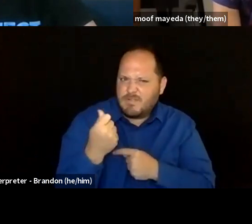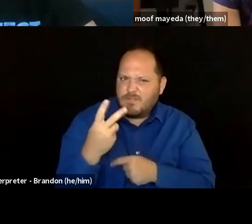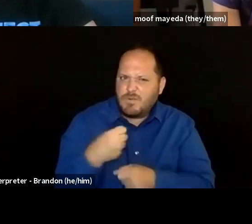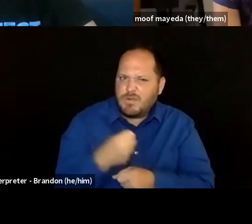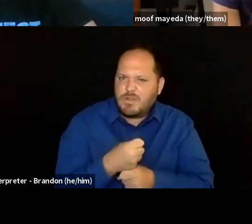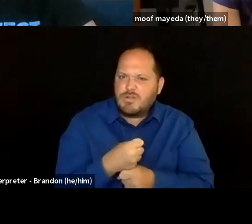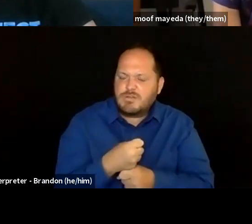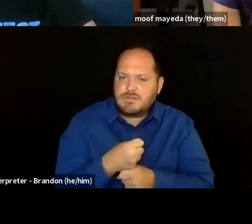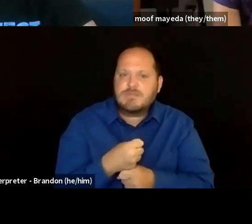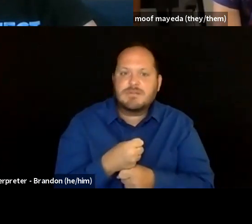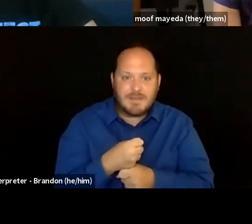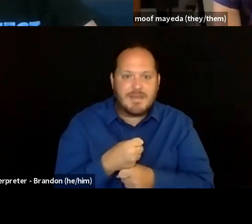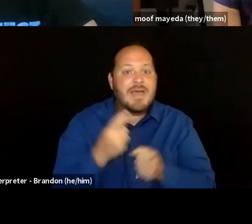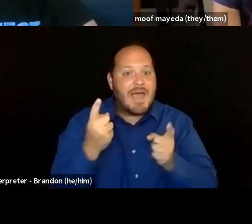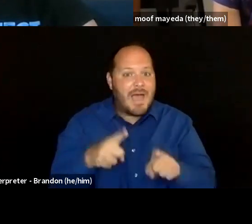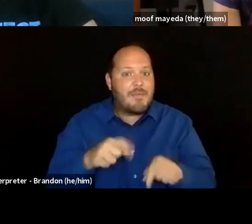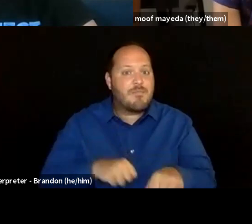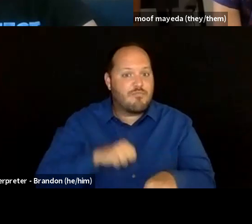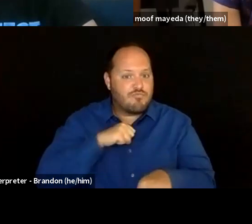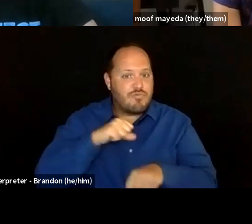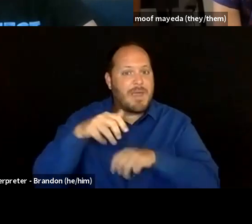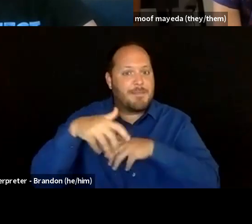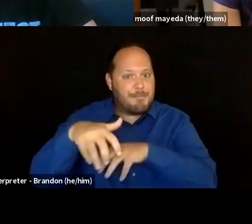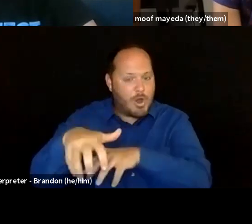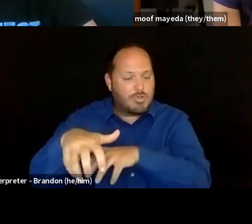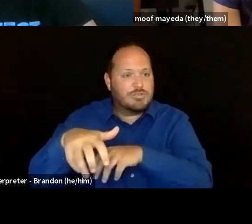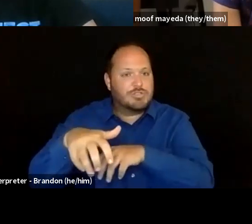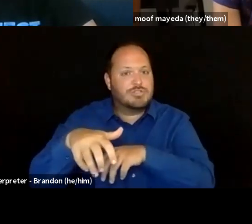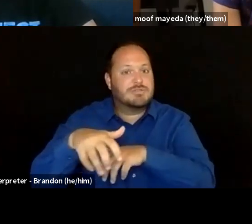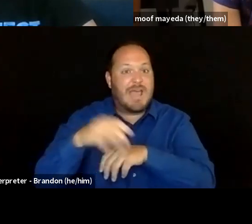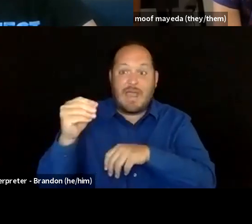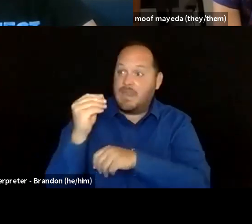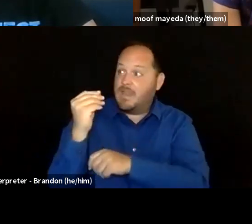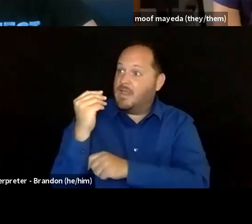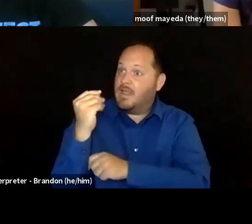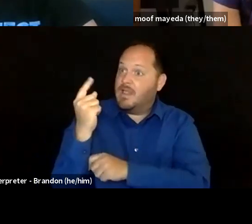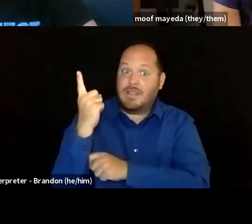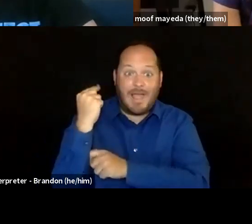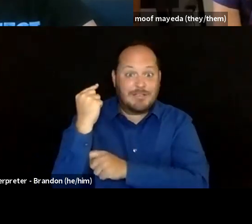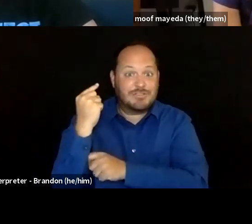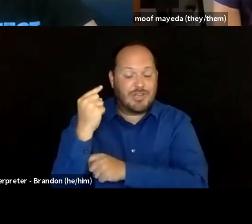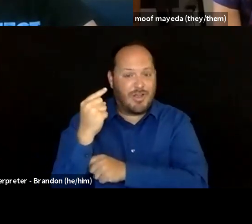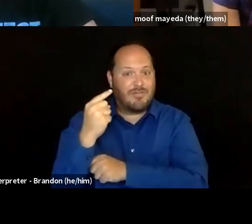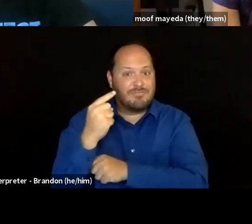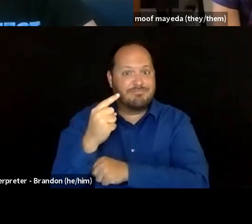Yeah. Thanks, Tyler. All right.